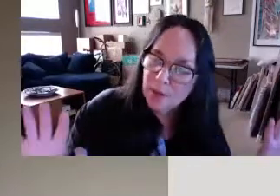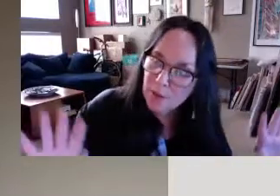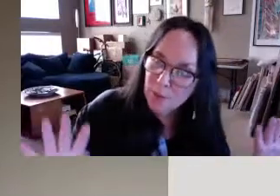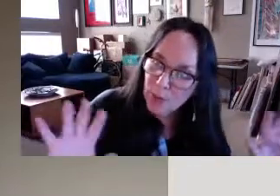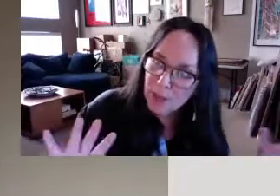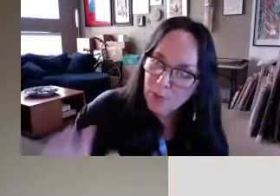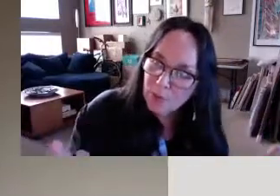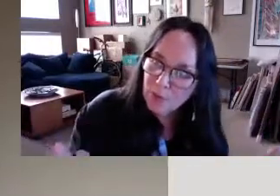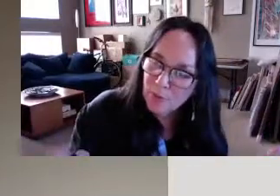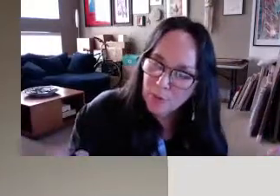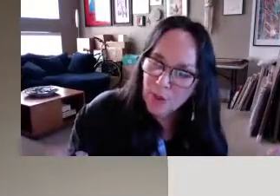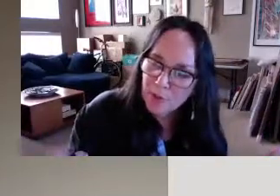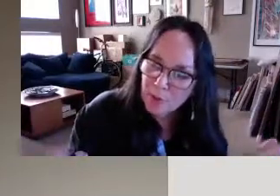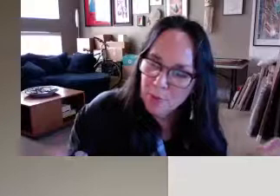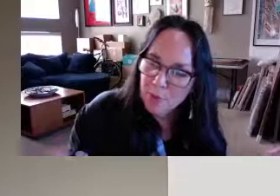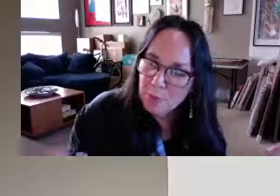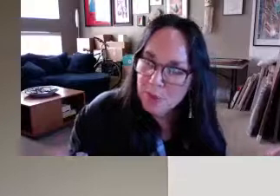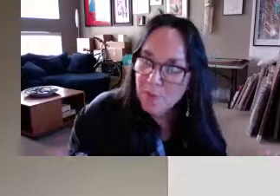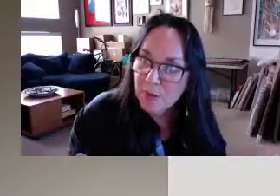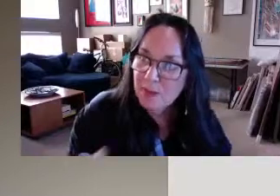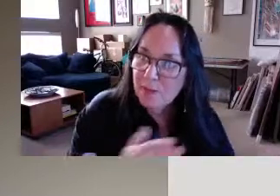they were right on the on the ground and we were specifically